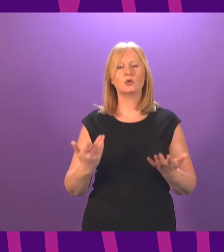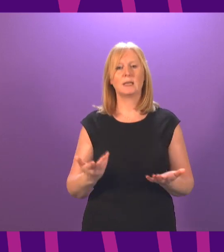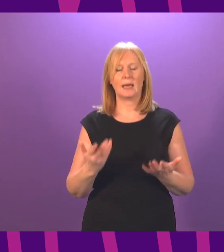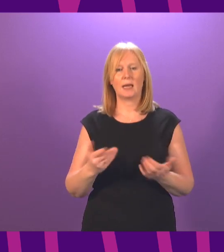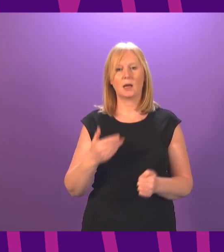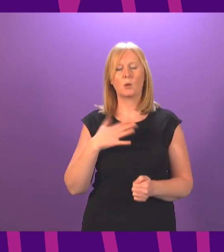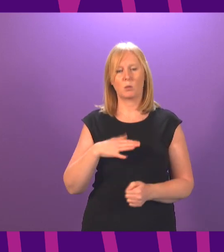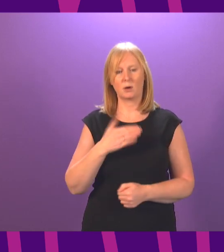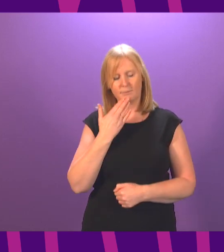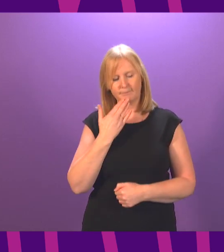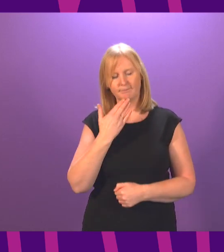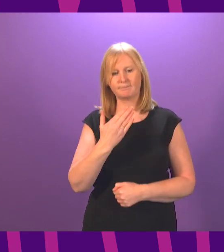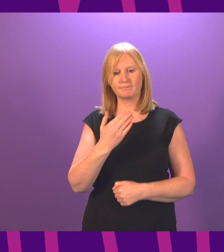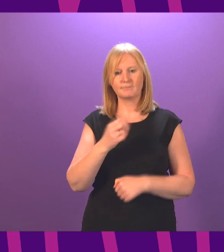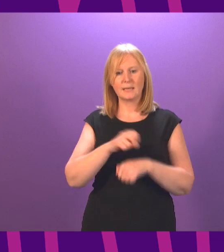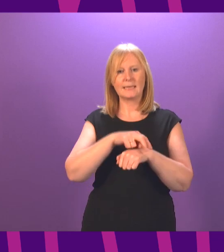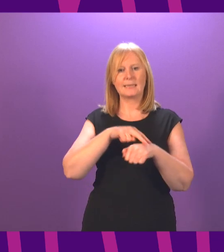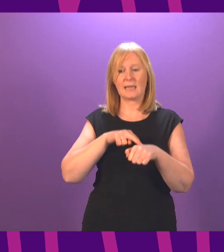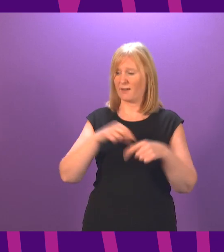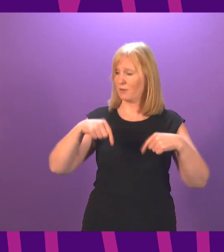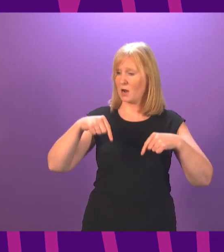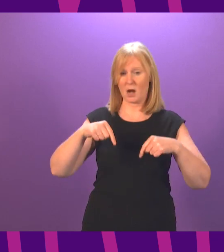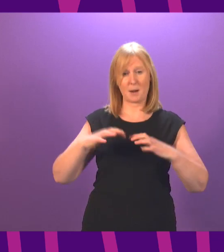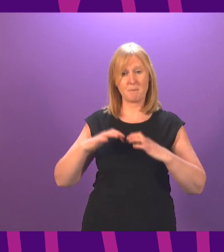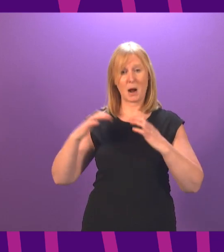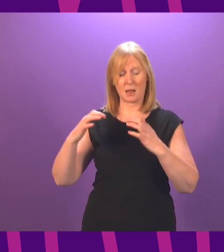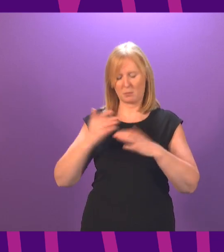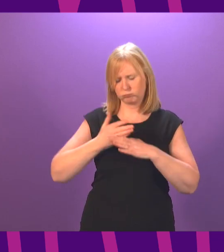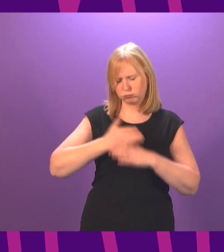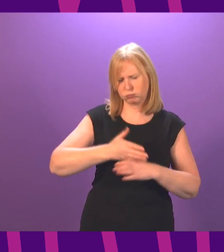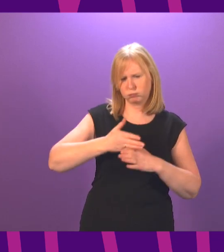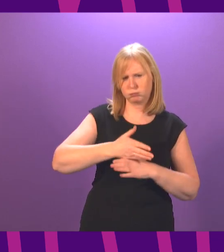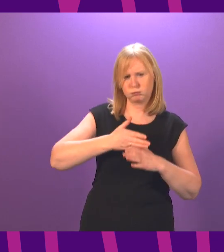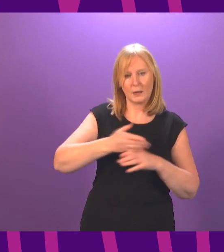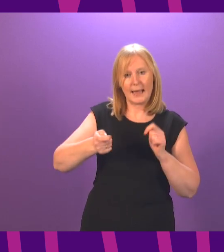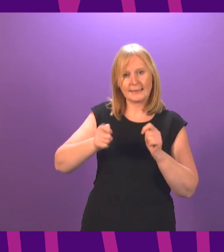First Minister. I also thank the amazing Parliament staff, who have worked so hard to adapt and